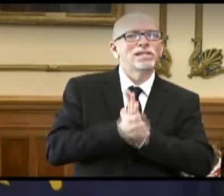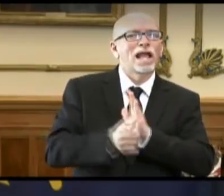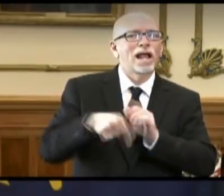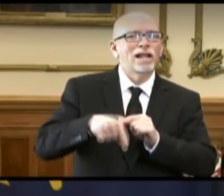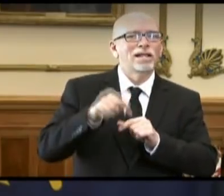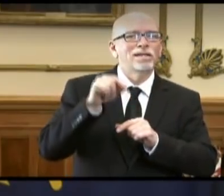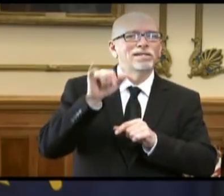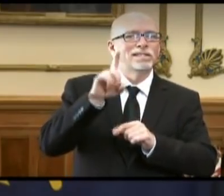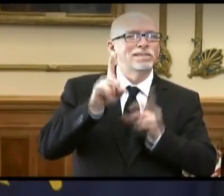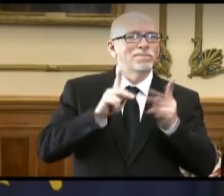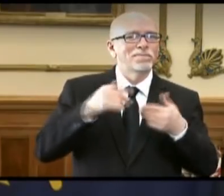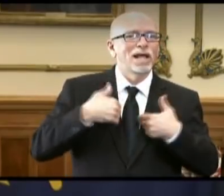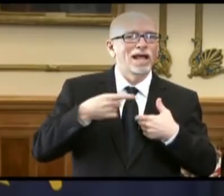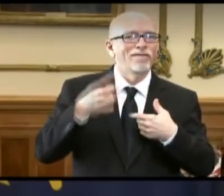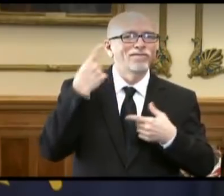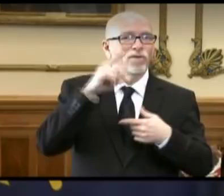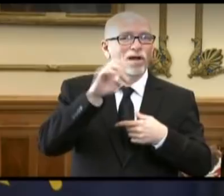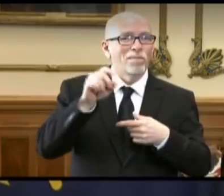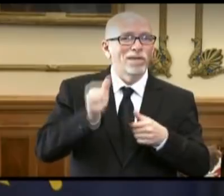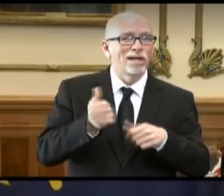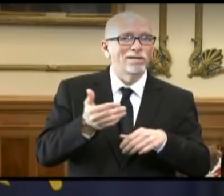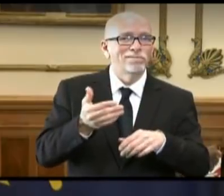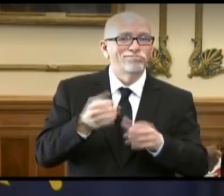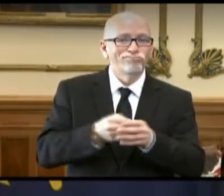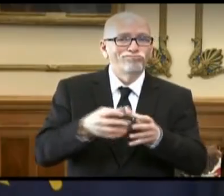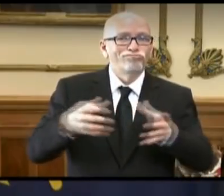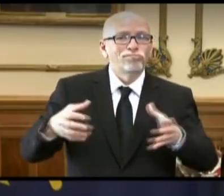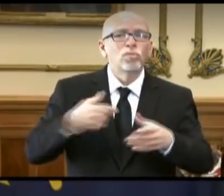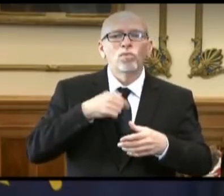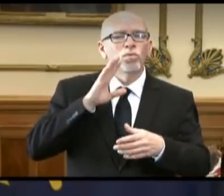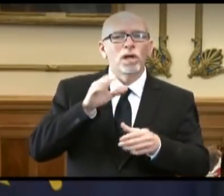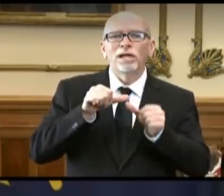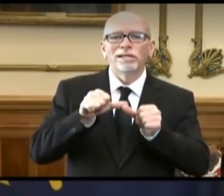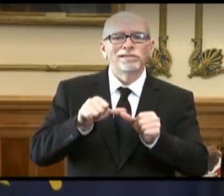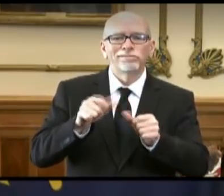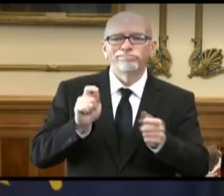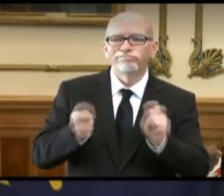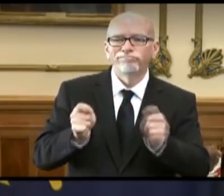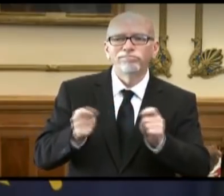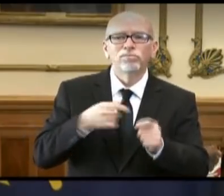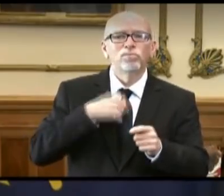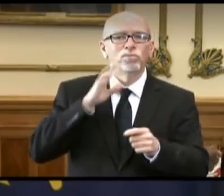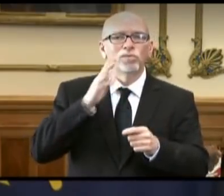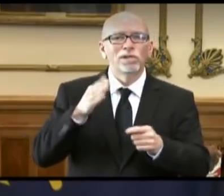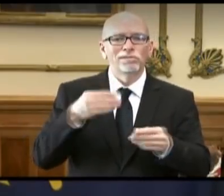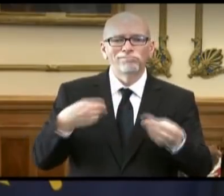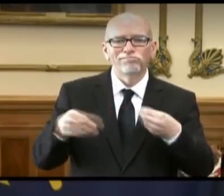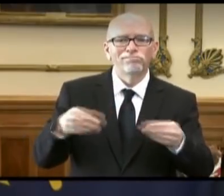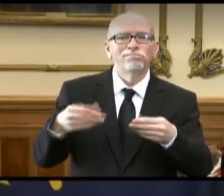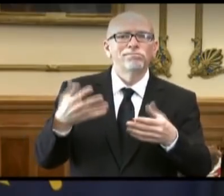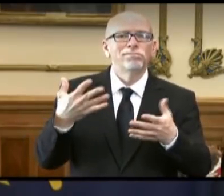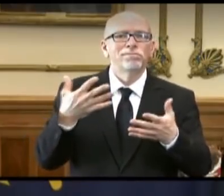HAVE TO TAILOR OUR WORKFORCE DEVELOPMENTS.